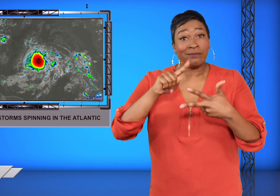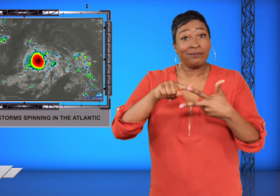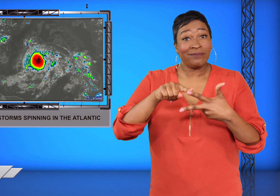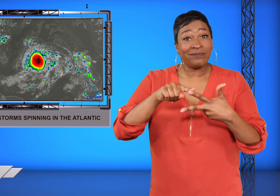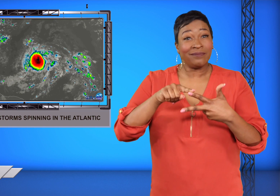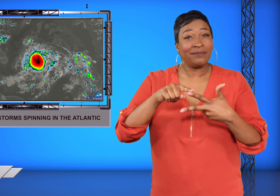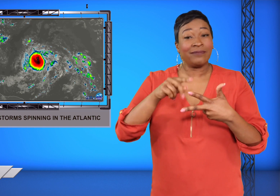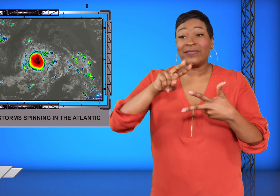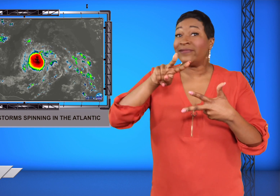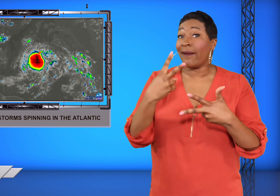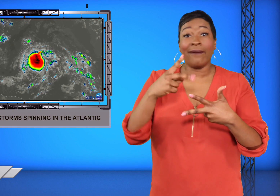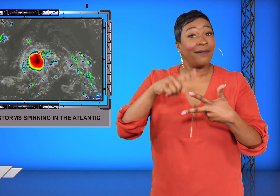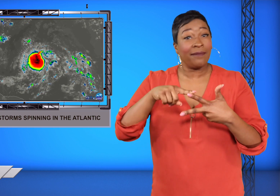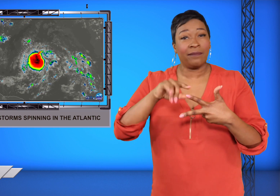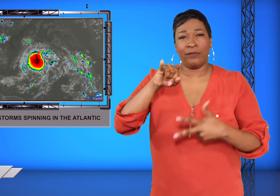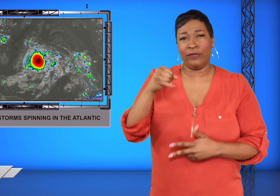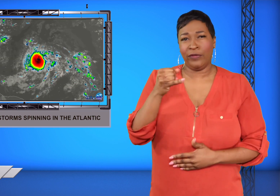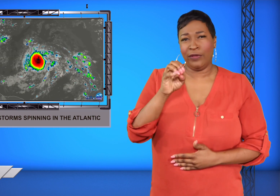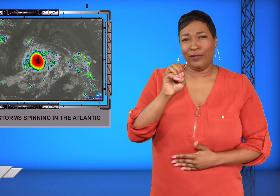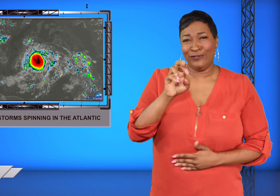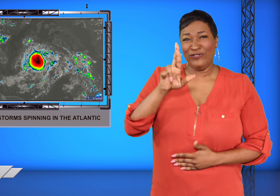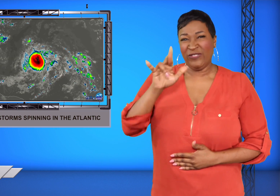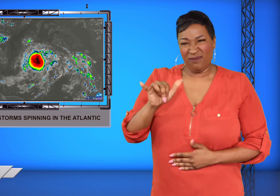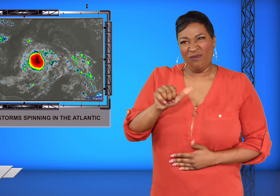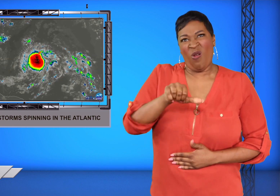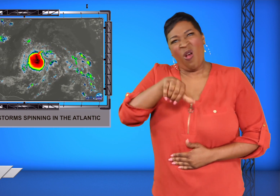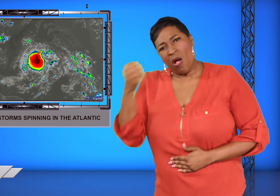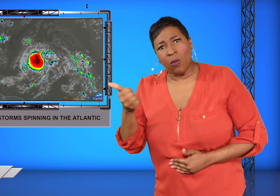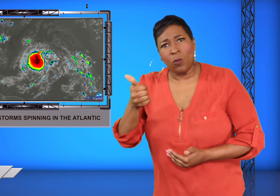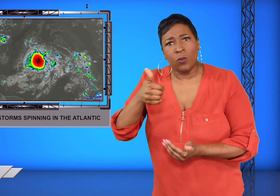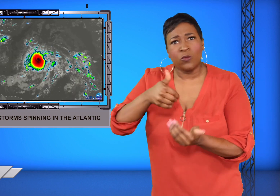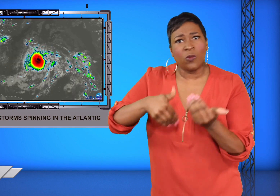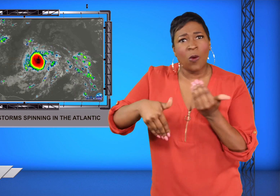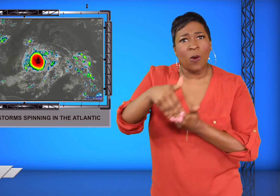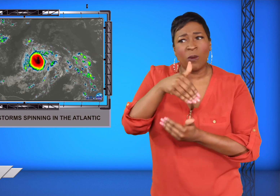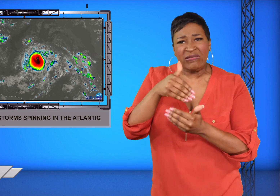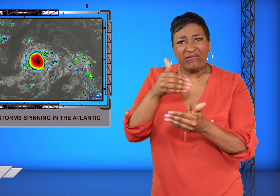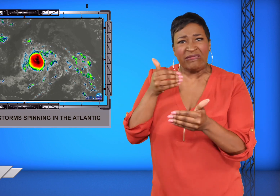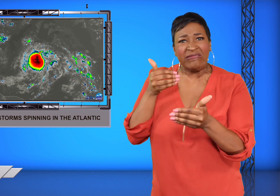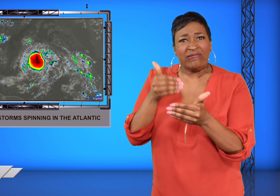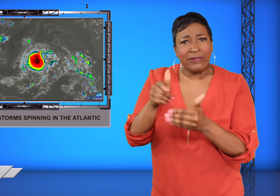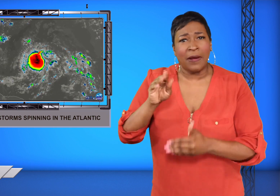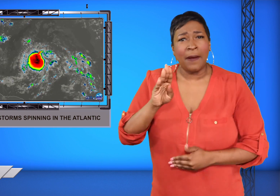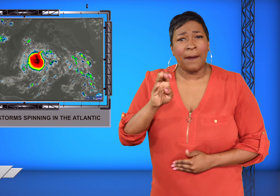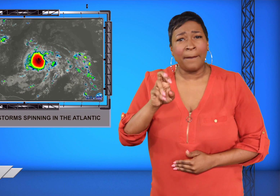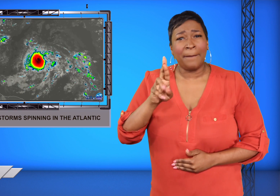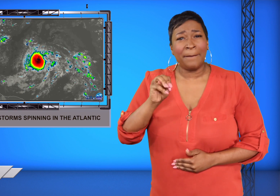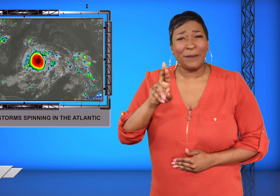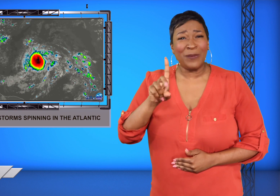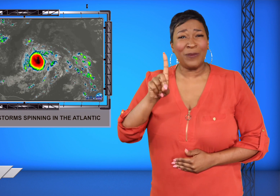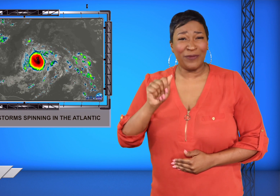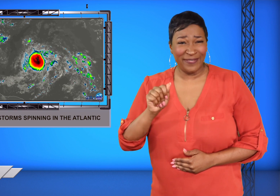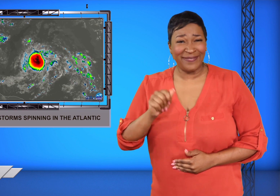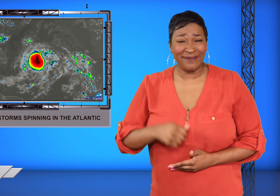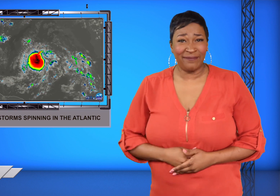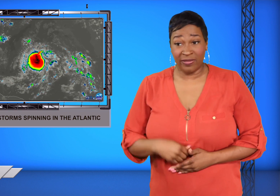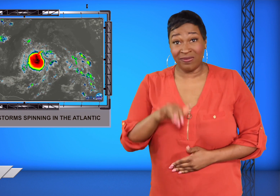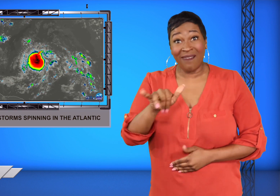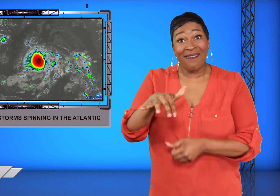Meanwhile, Tropical Storm Jerry could come close to Bermuda.